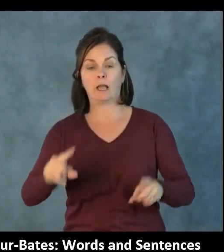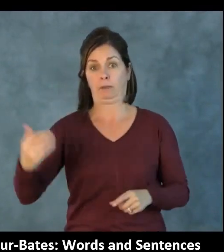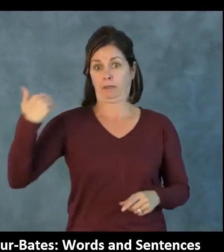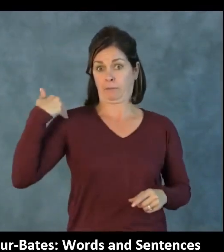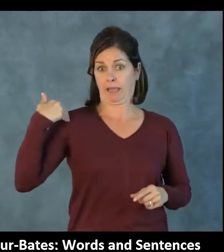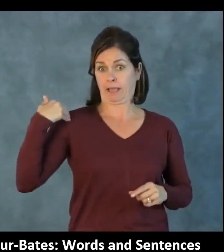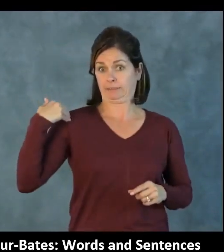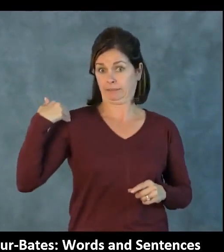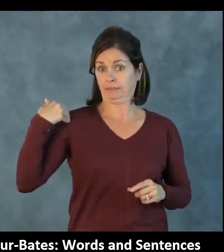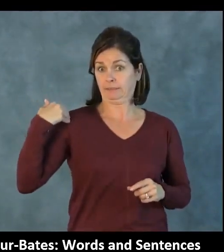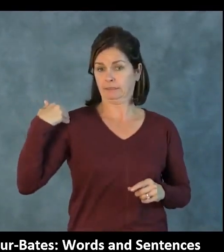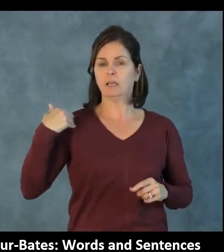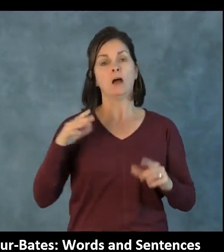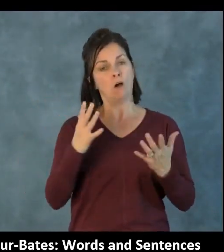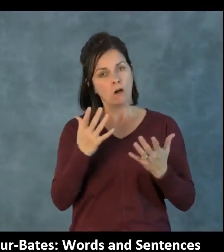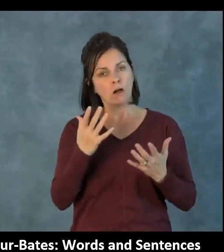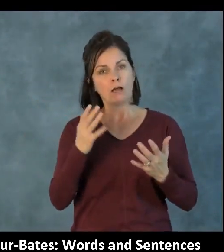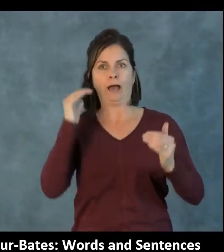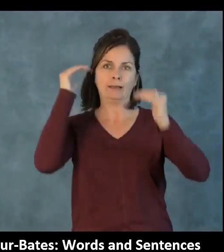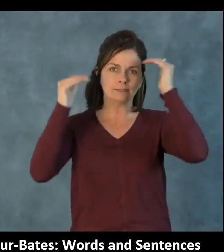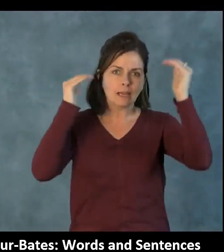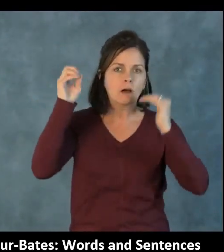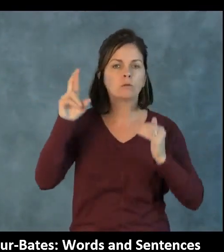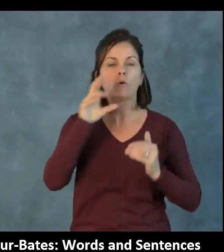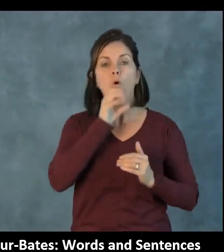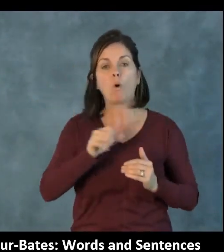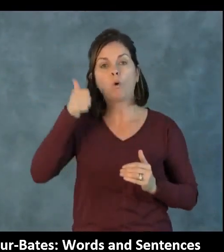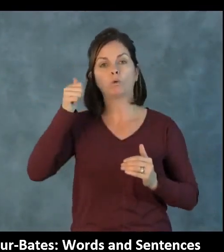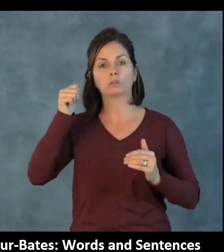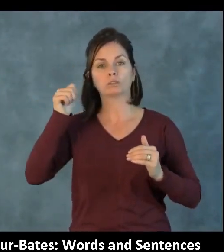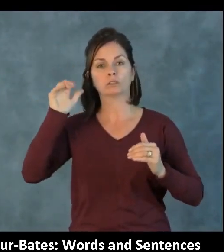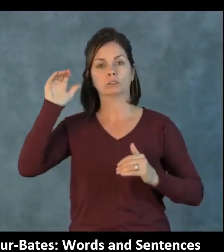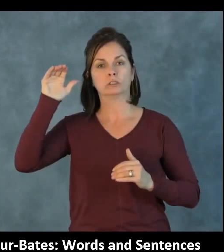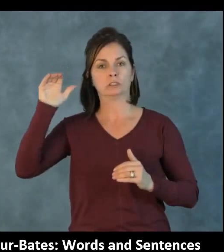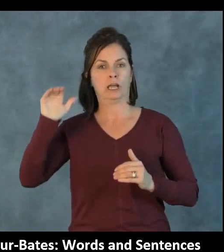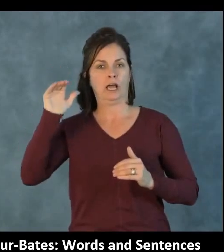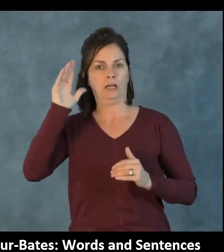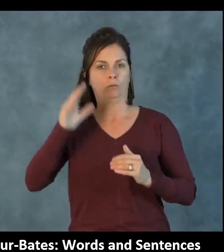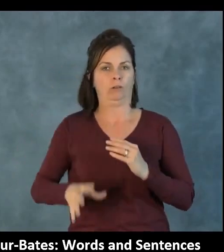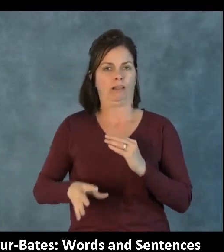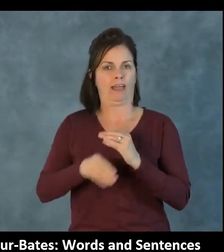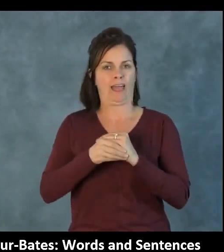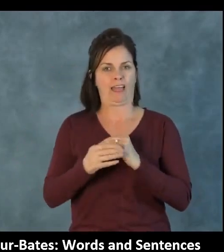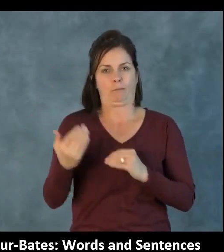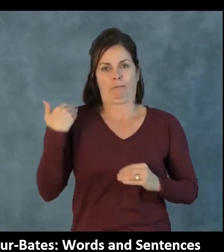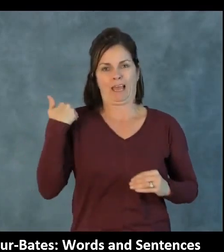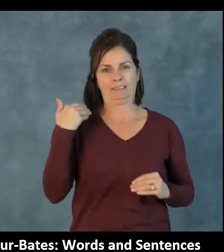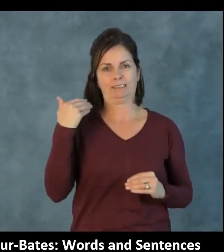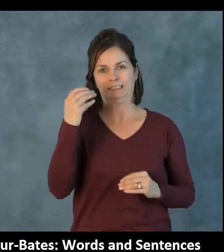Now grammatically, an adult or an older child would do this by adding a past tense "ed"